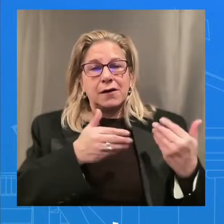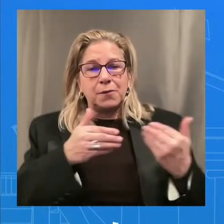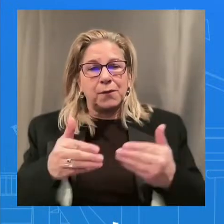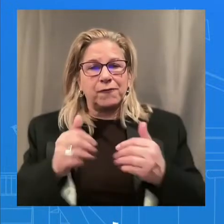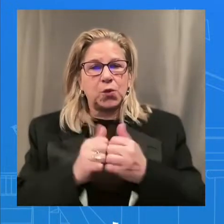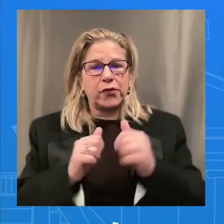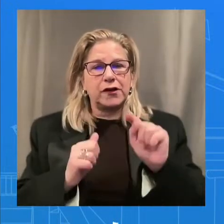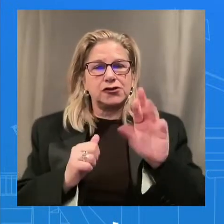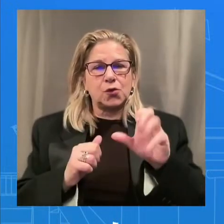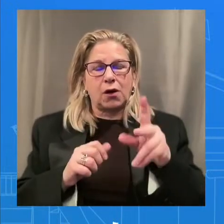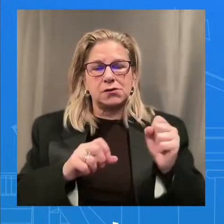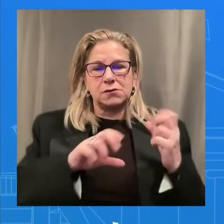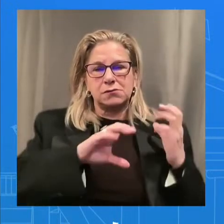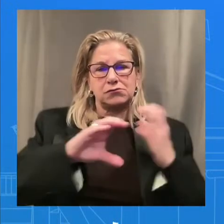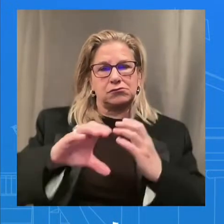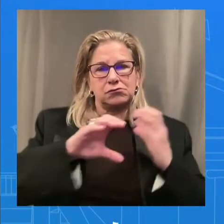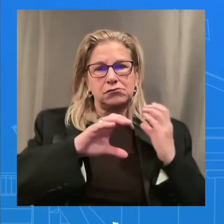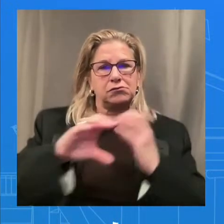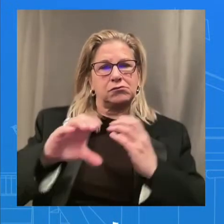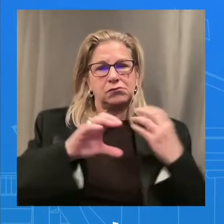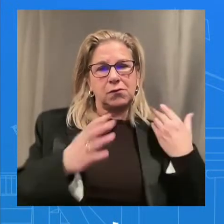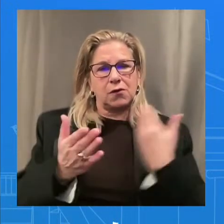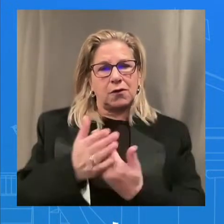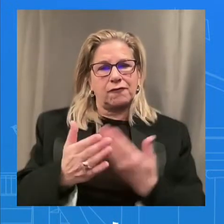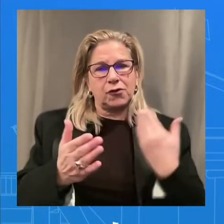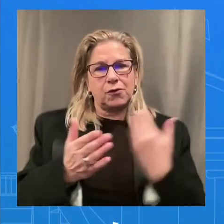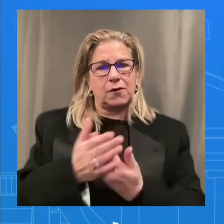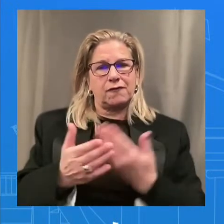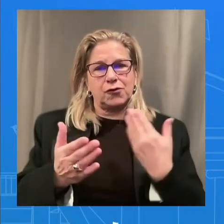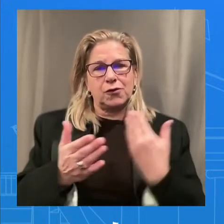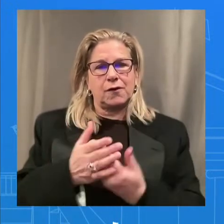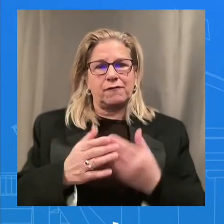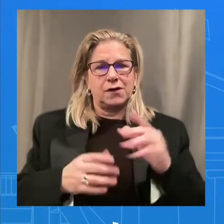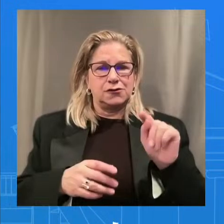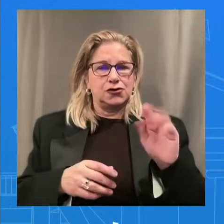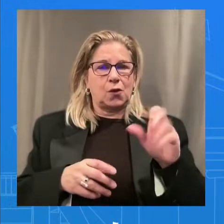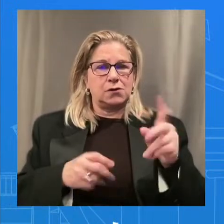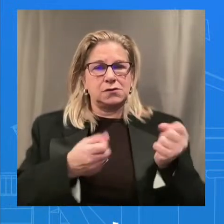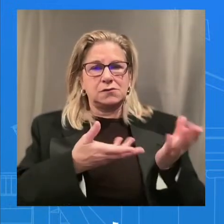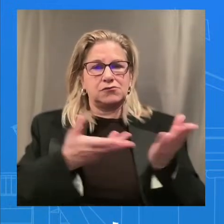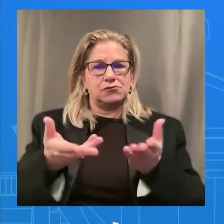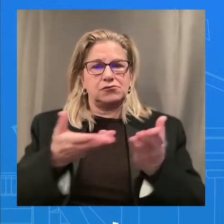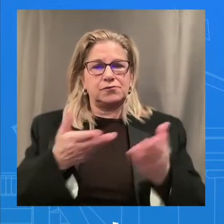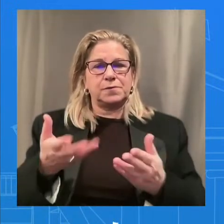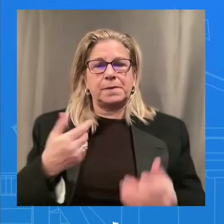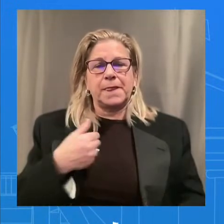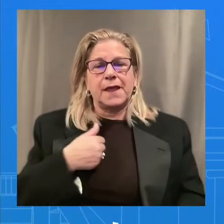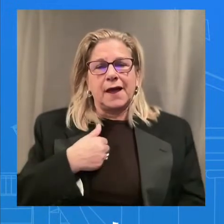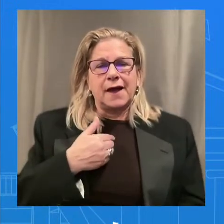There have been some details, particularly around the formulas with respect to prisoner releases,